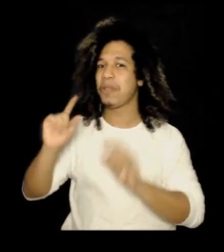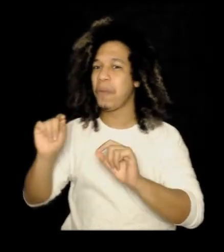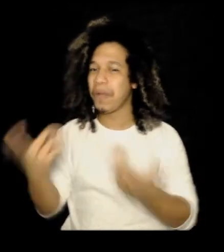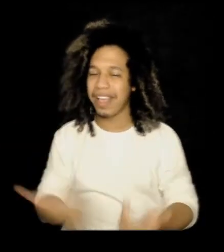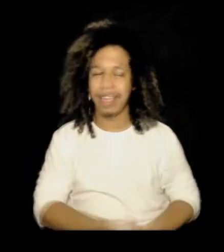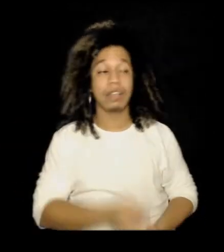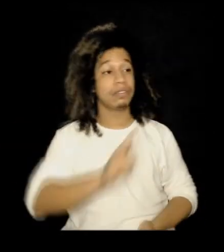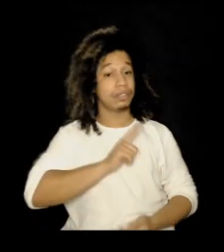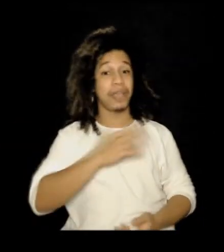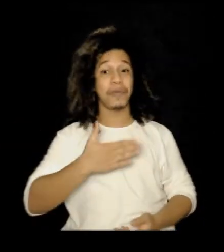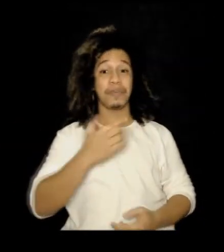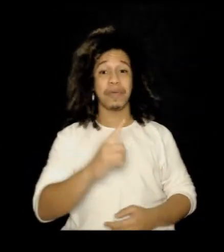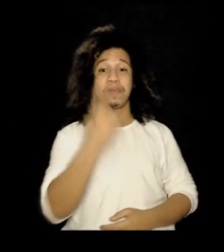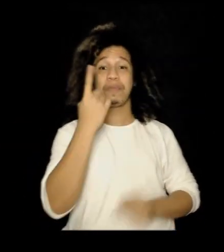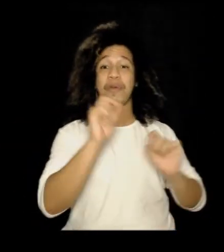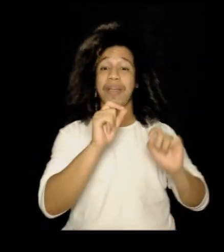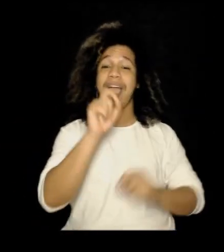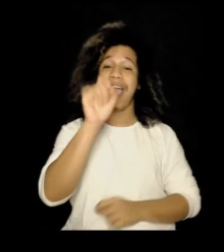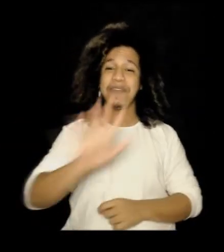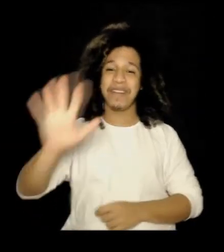Could you share one of them with us, Renato?